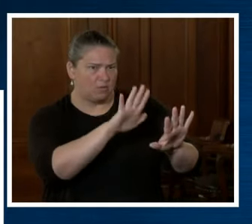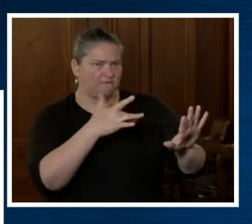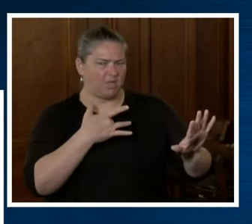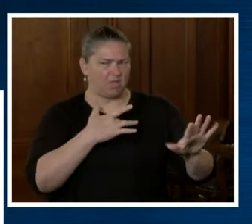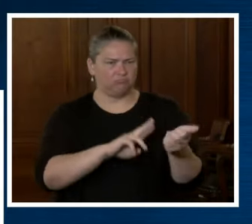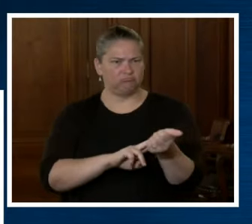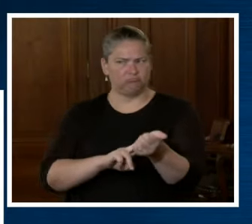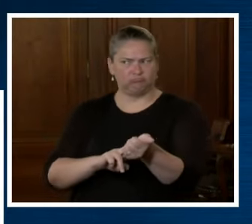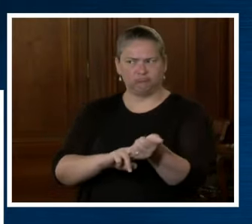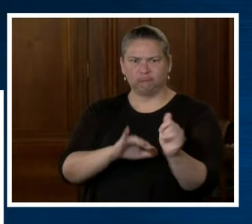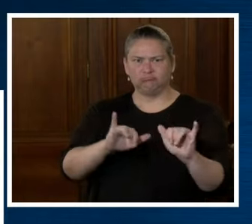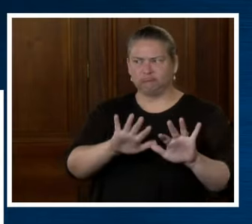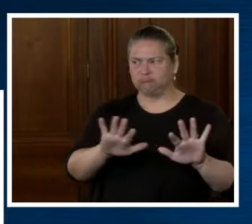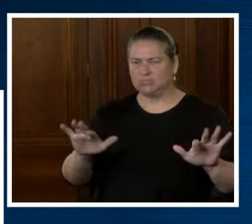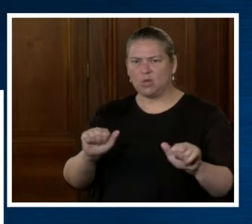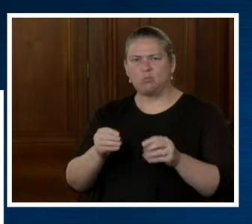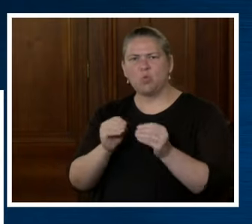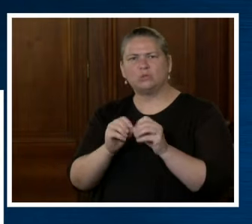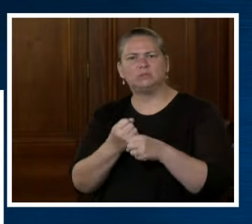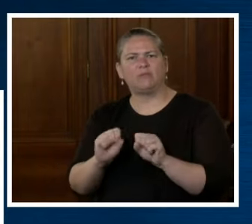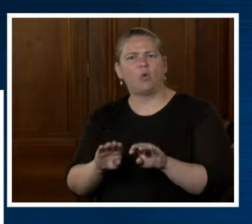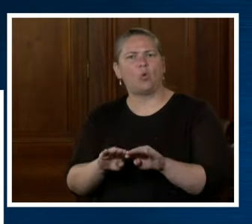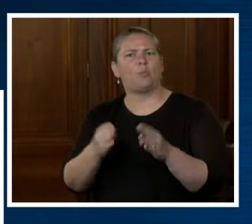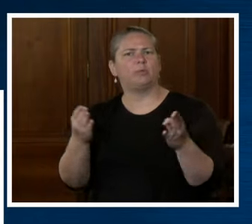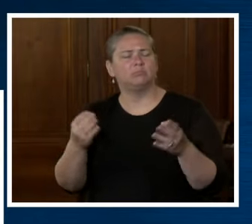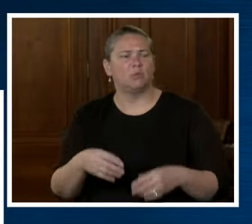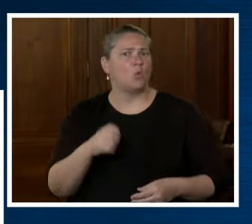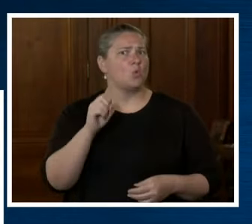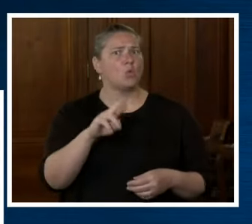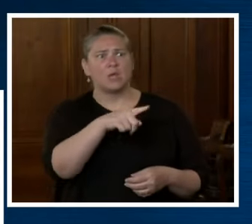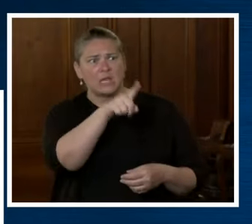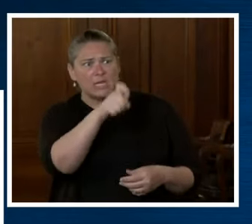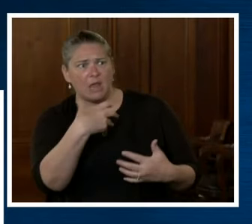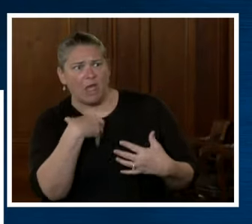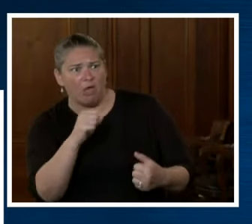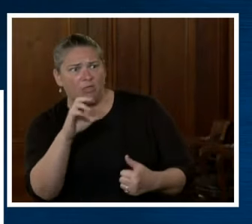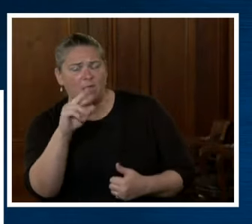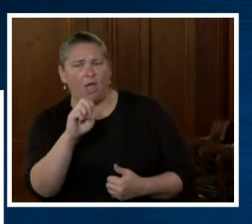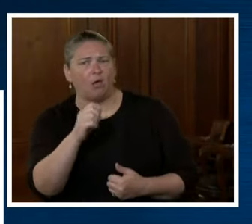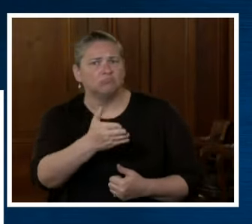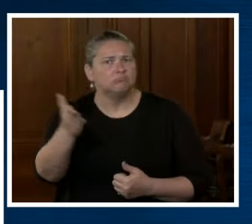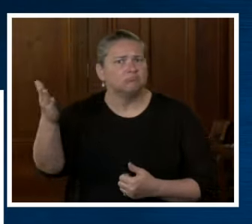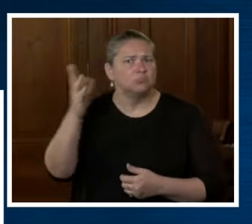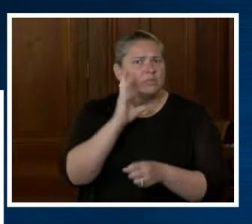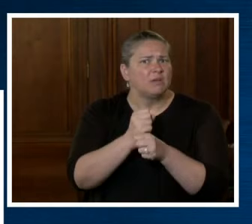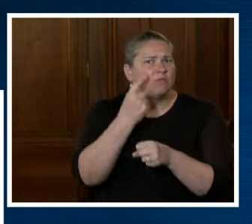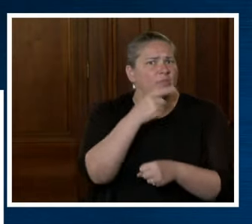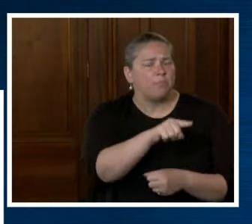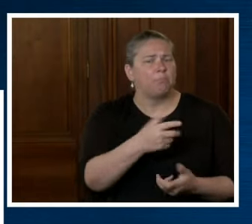RELEASED FROM THE LEXINGTON VA HOSPITAL AFTER BEING HOSPITALIZED FOR 63 DAYS WITH